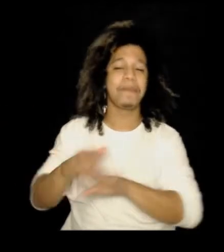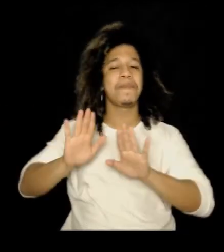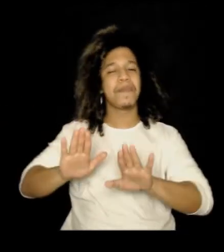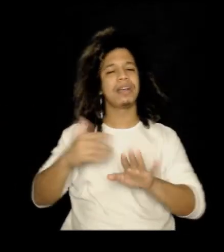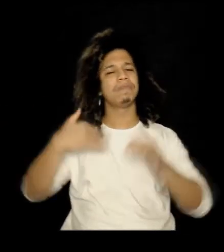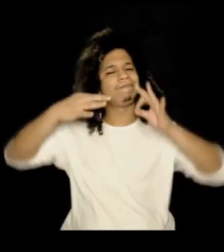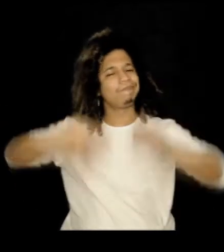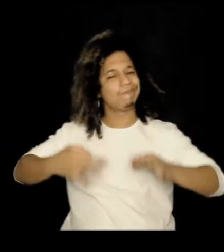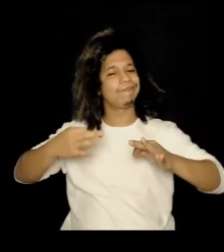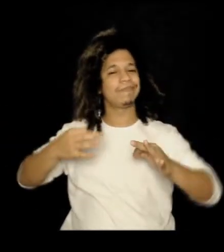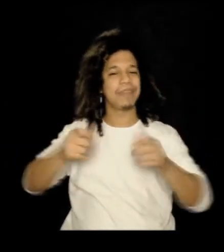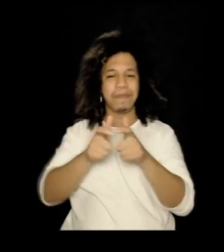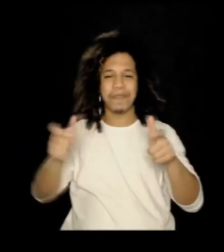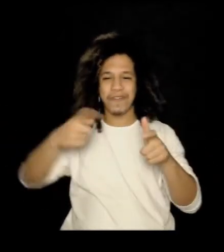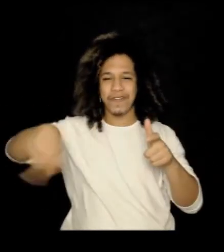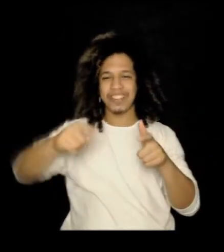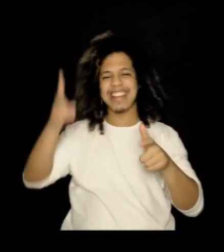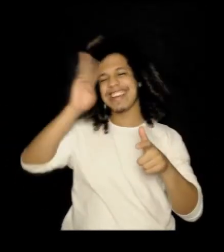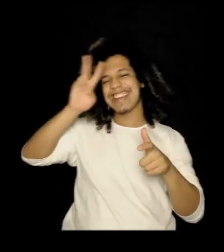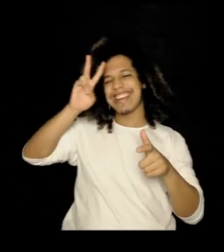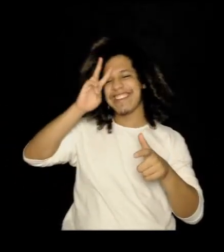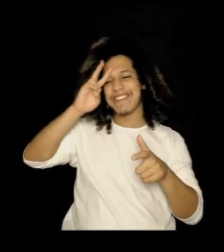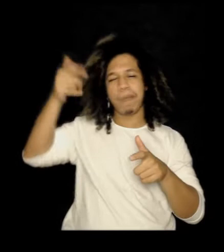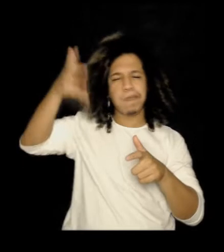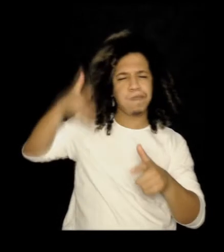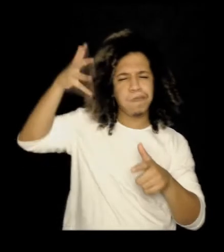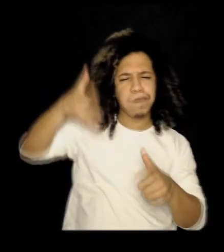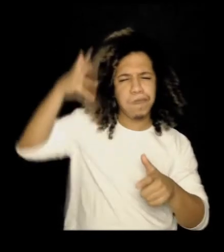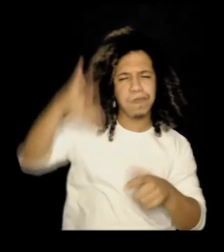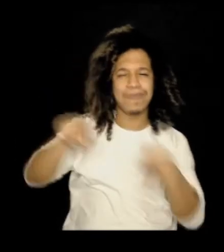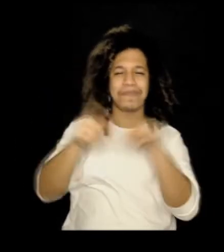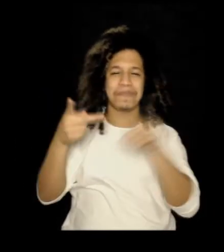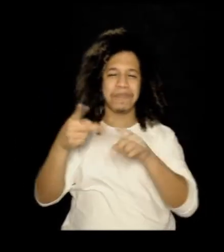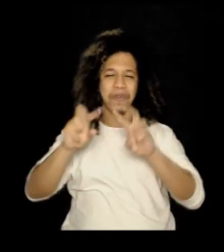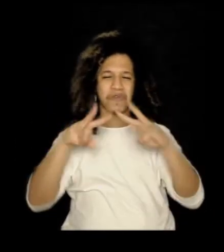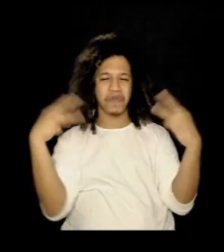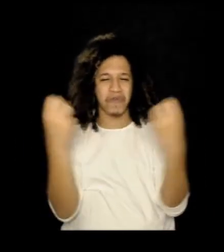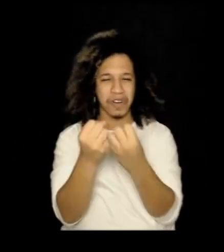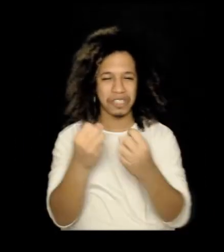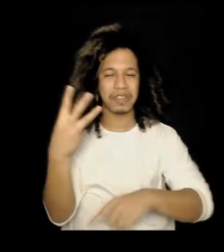you, I became a member only some years later. But I am sure many of you out there remember the